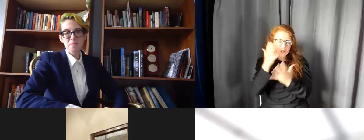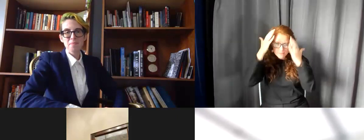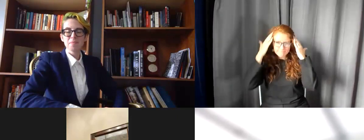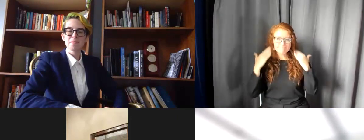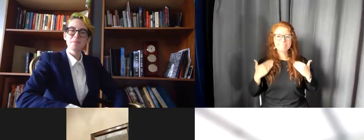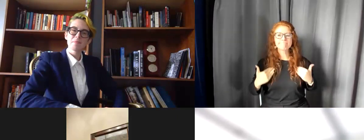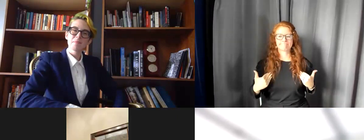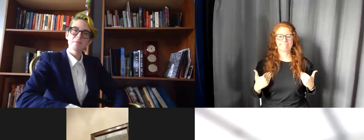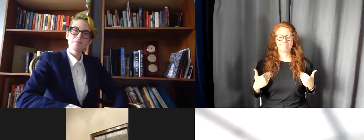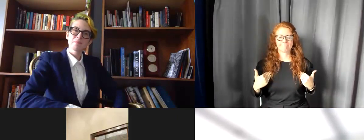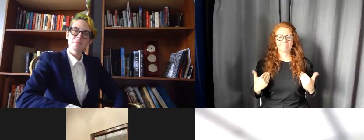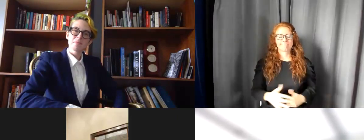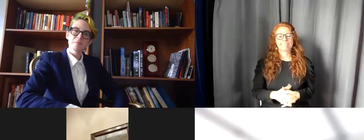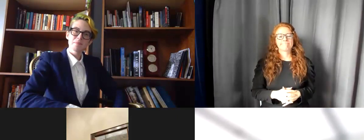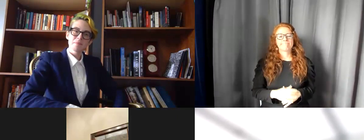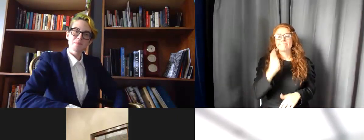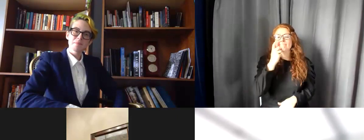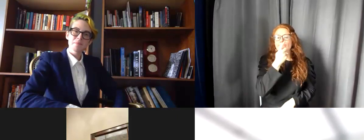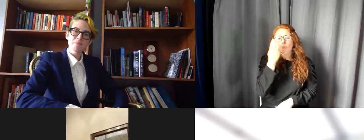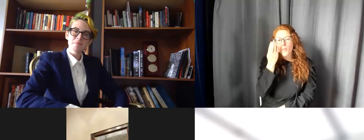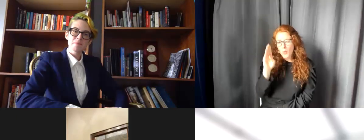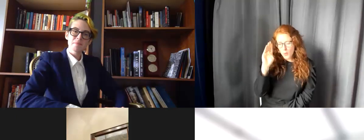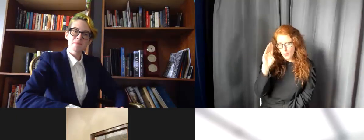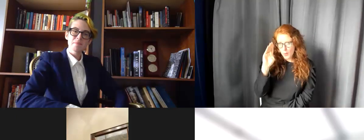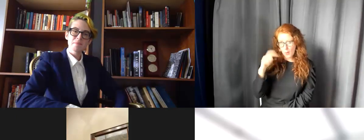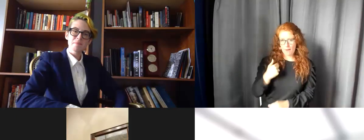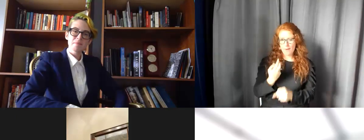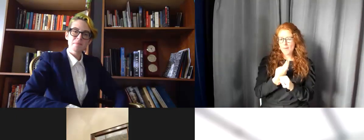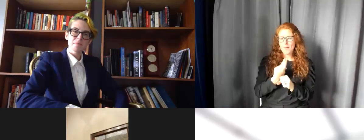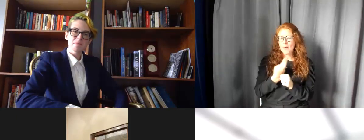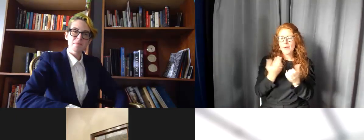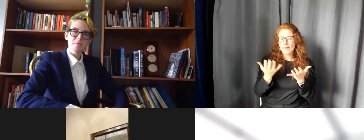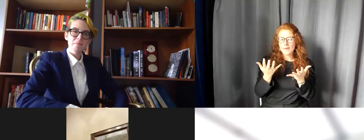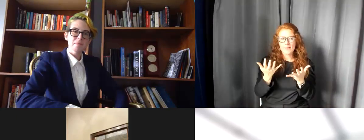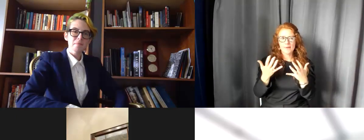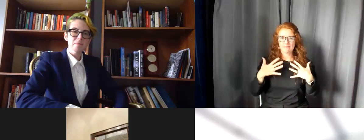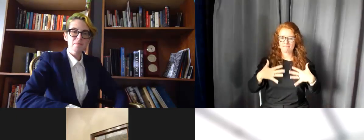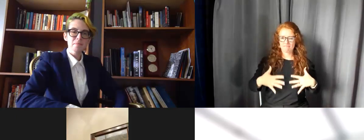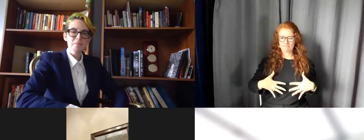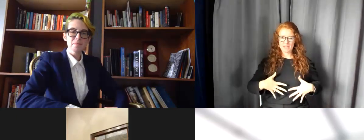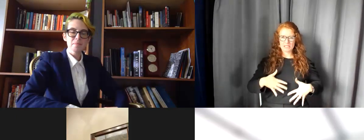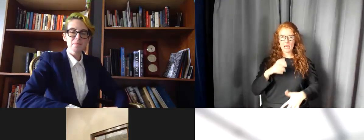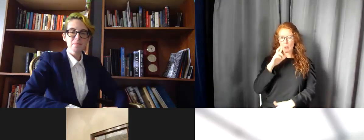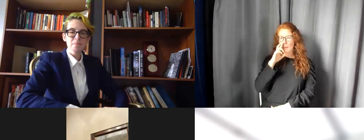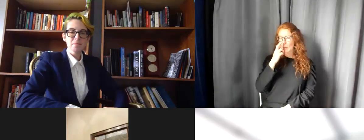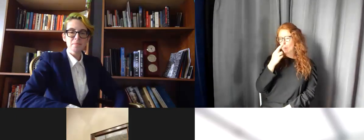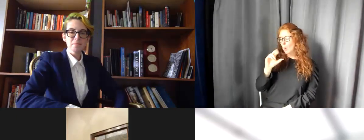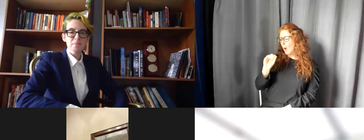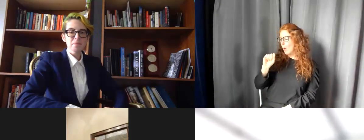Jordan Radford: and I have blue eyes, and I'm. Wearing a Jordan Radford: rose colored sweatshirt